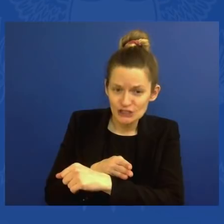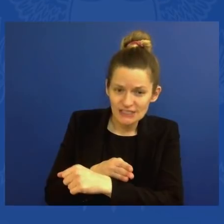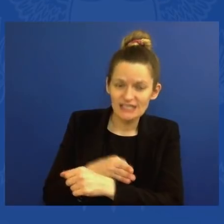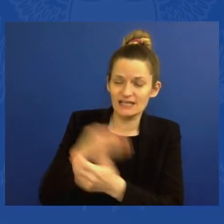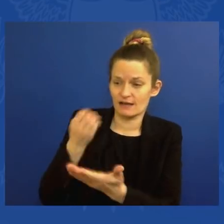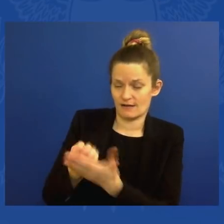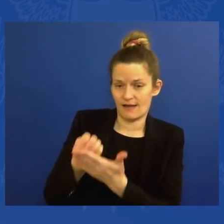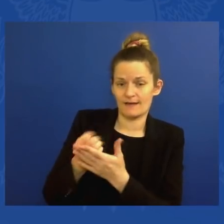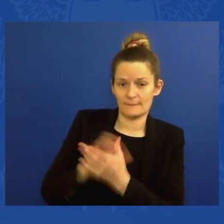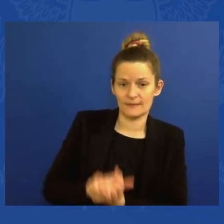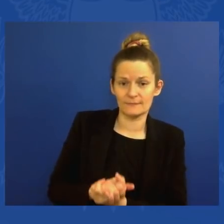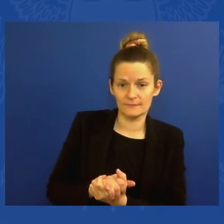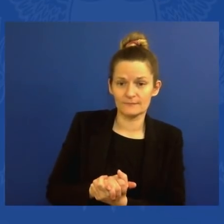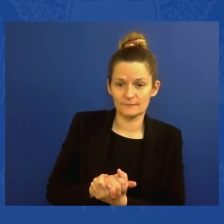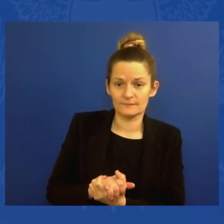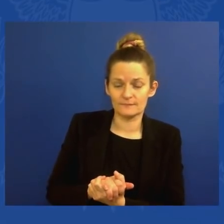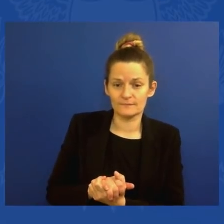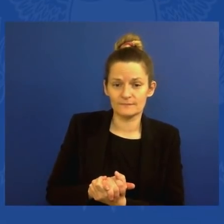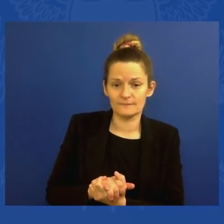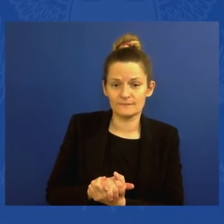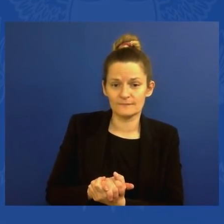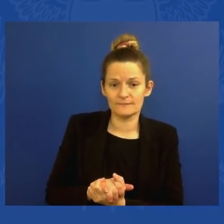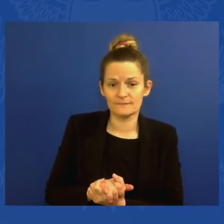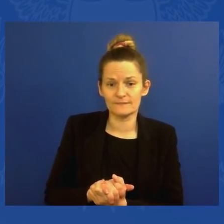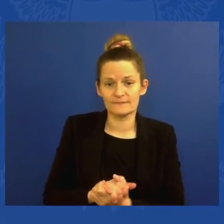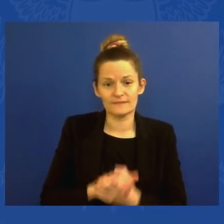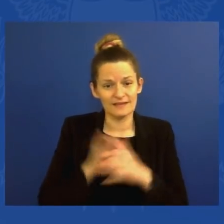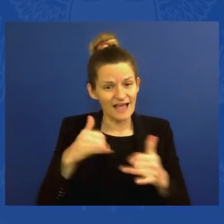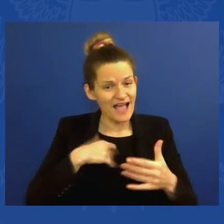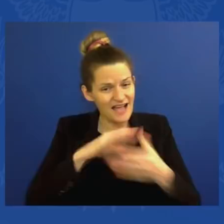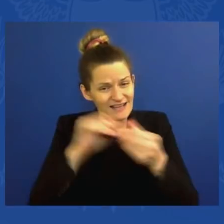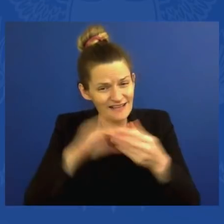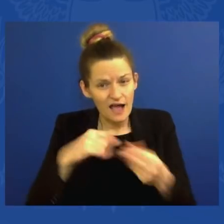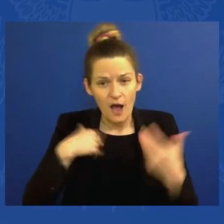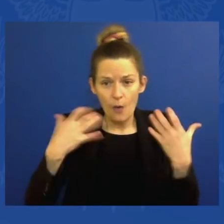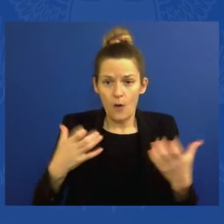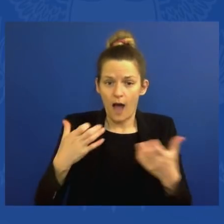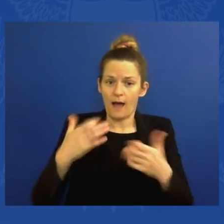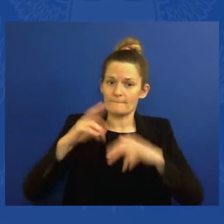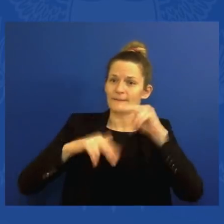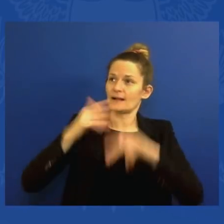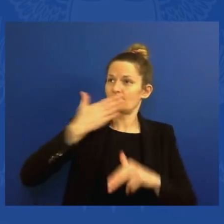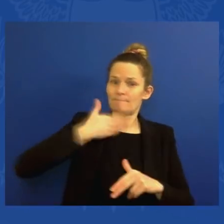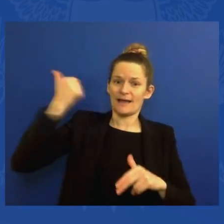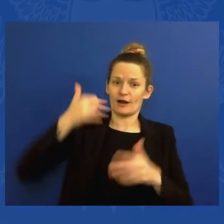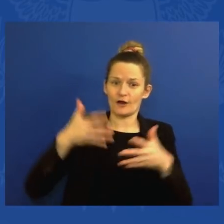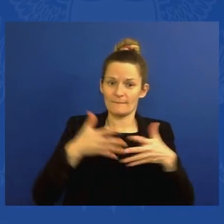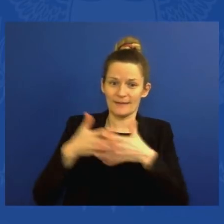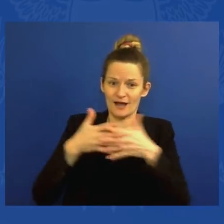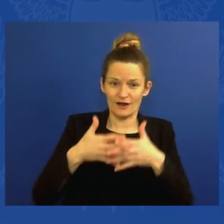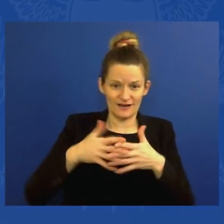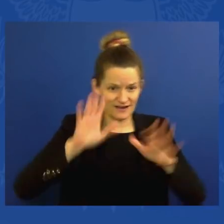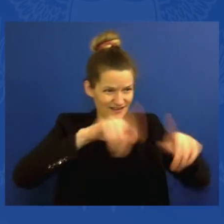And we want to see a lot more stories like this one. So when -- with the taxpayers' dollars to rebuild America -- when they're --